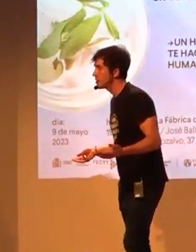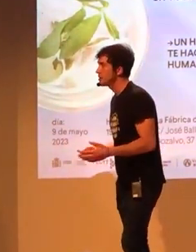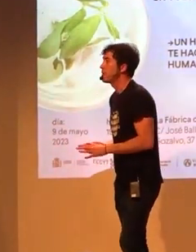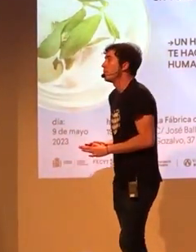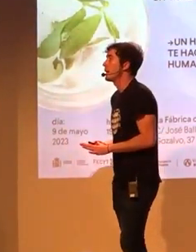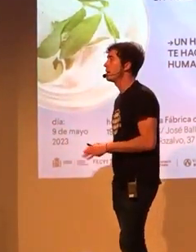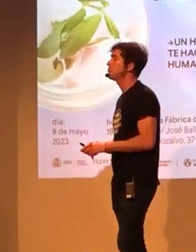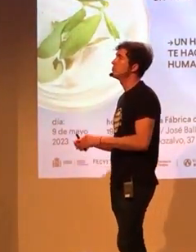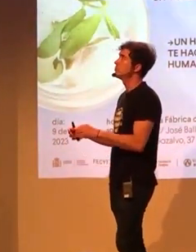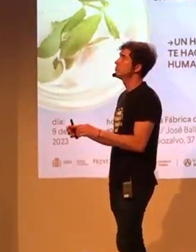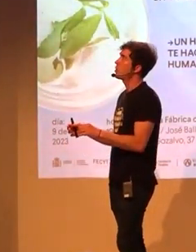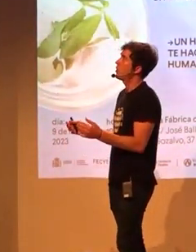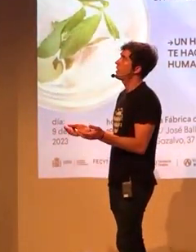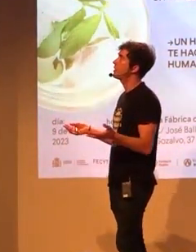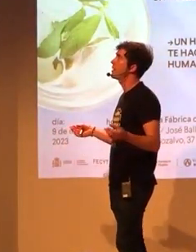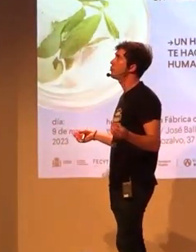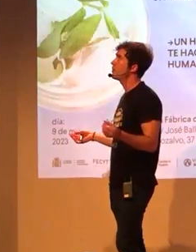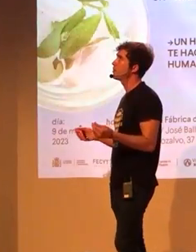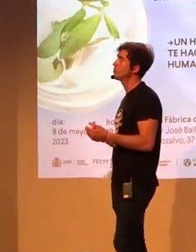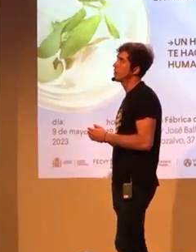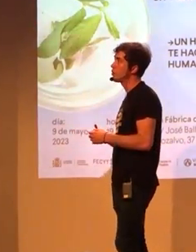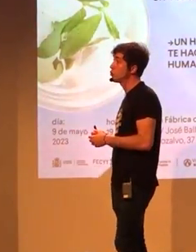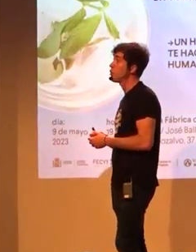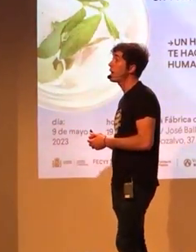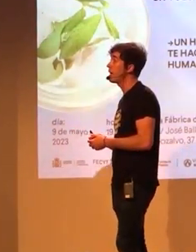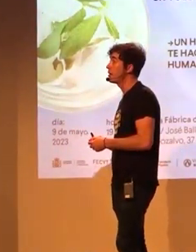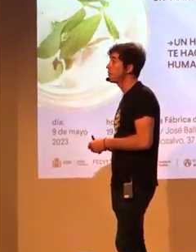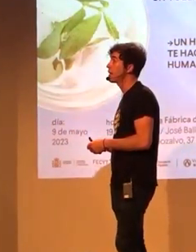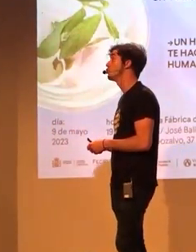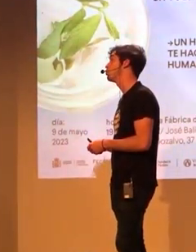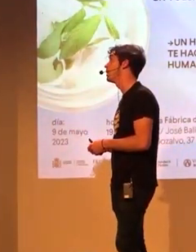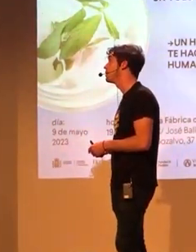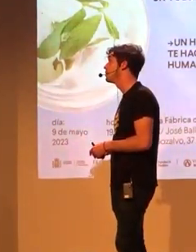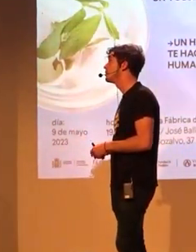serve not to regulate the temperature, but perhaps to control it so that it does not rise.